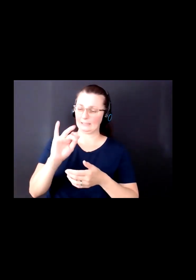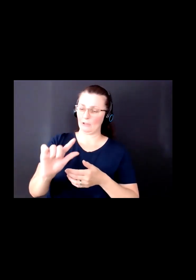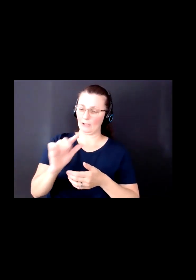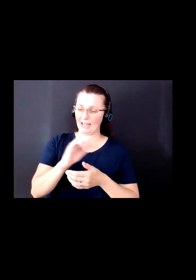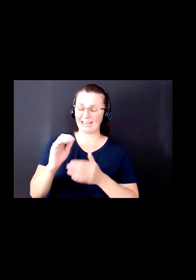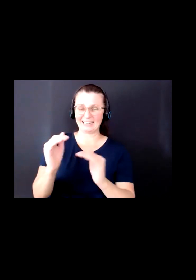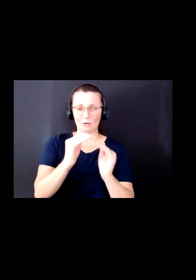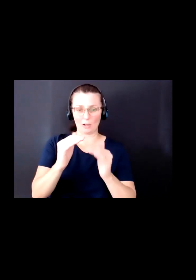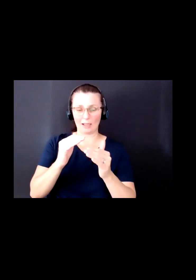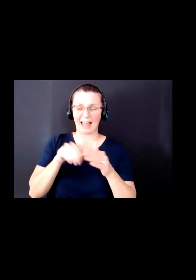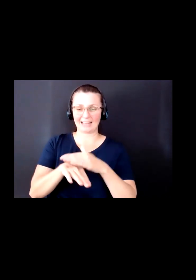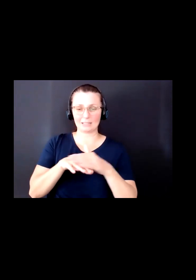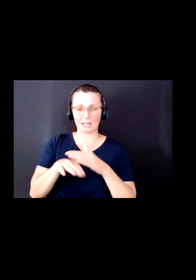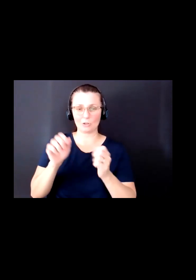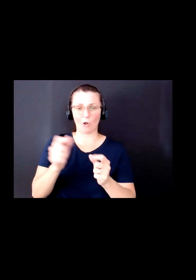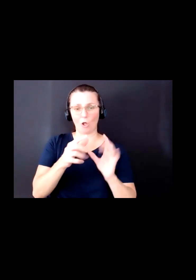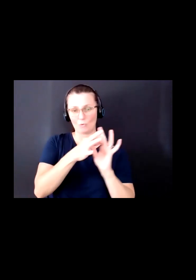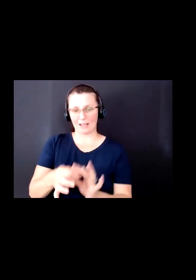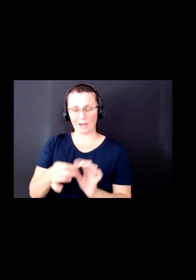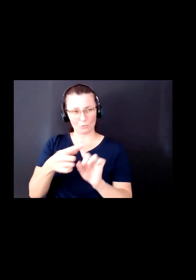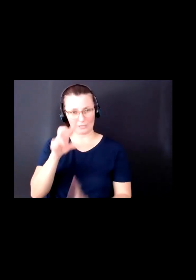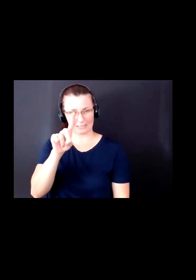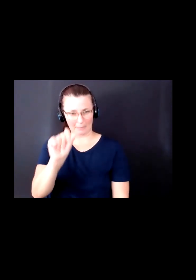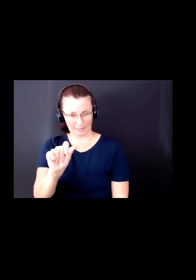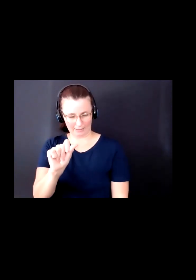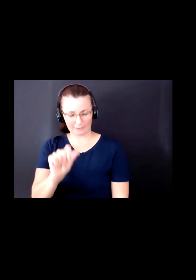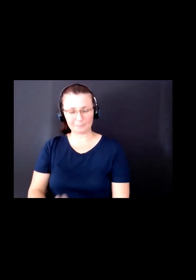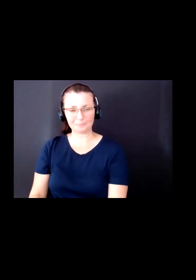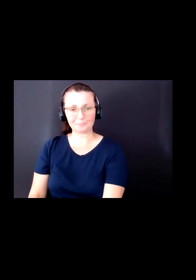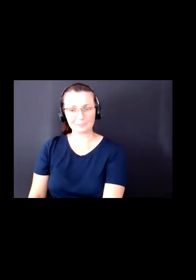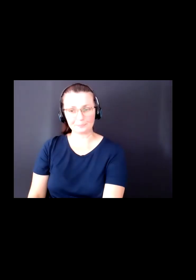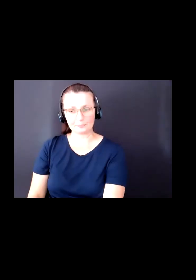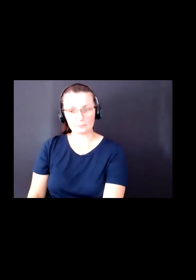opportunity. So, just to get into a very little bit more